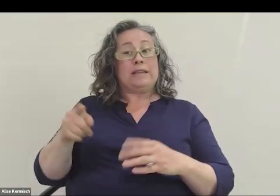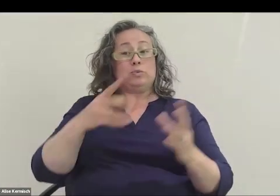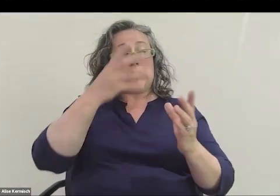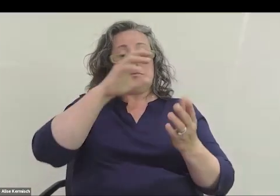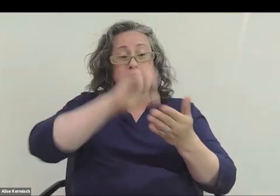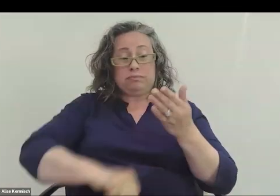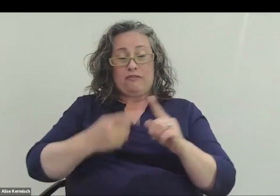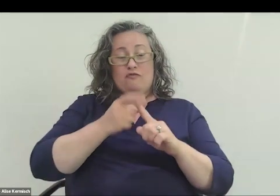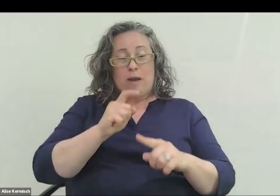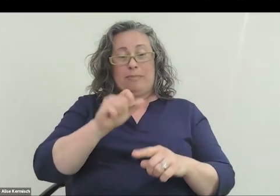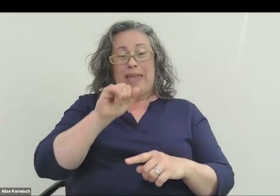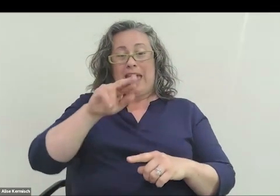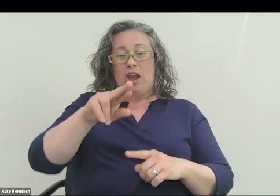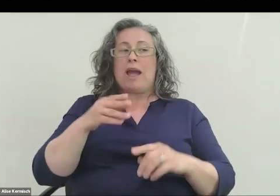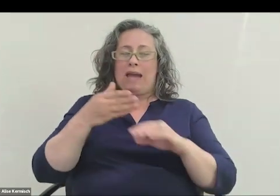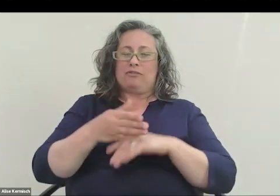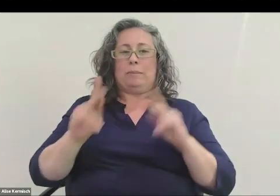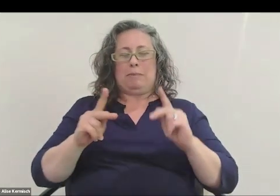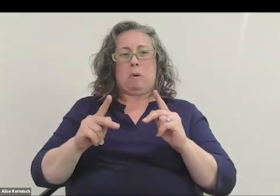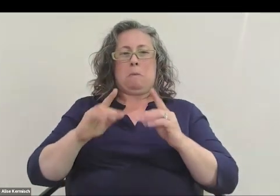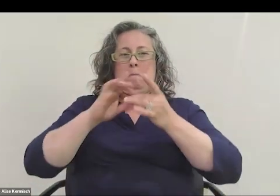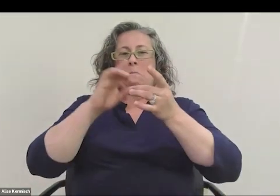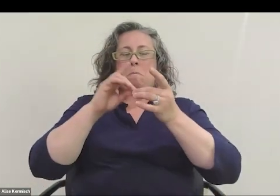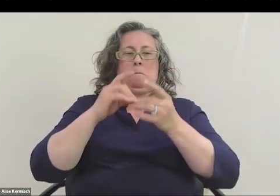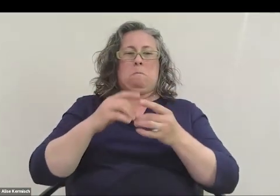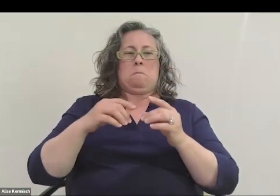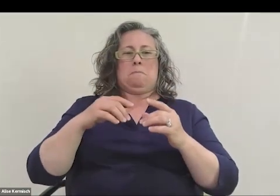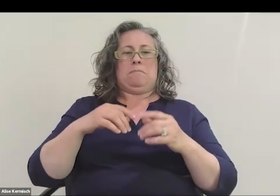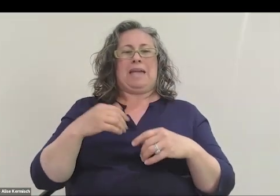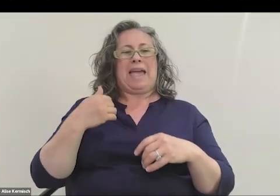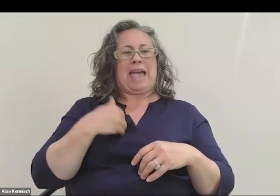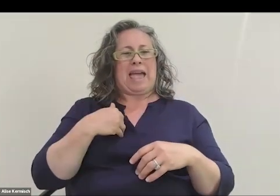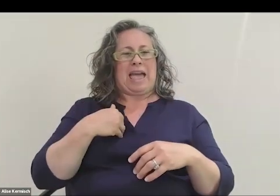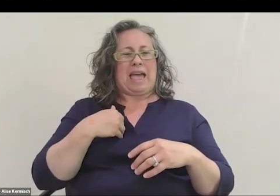after a whole bunch of outcry by autistic adults. It has the spooky voiceover. By the way,